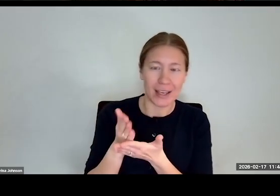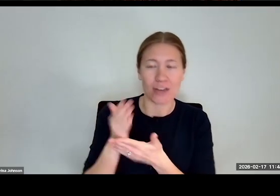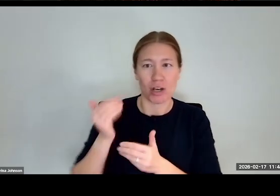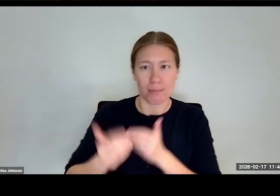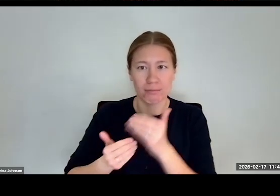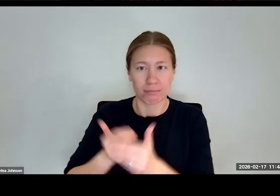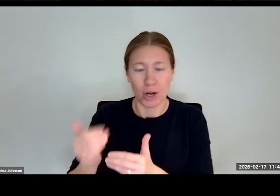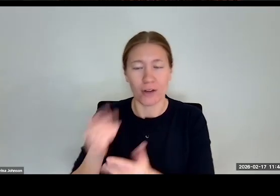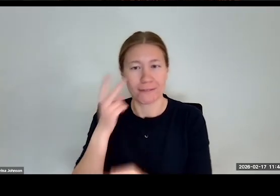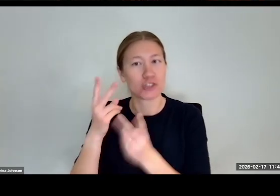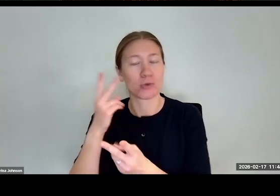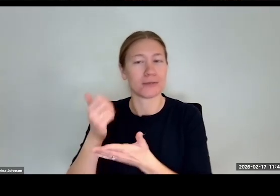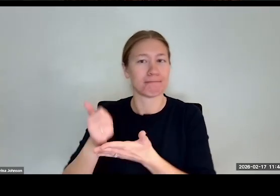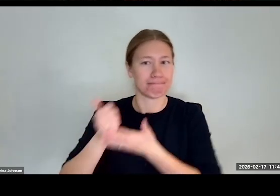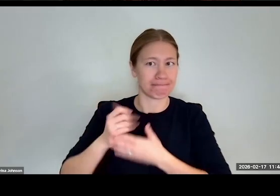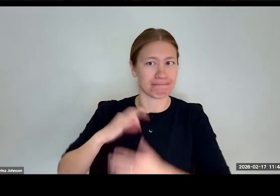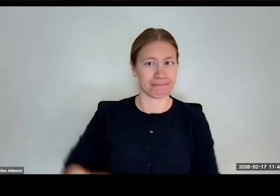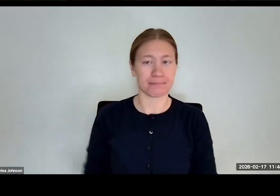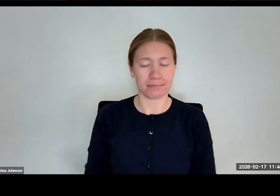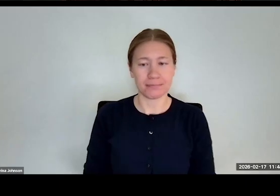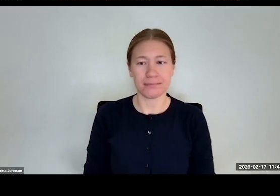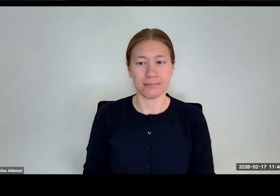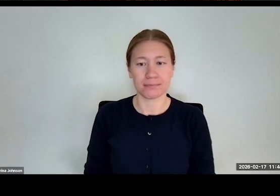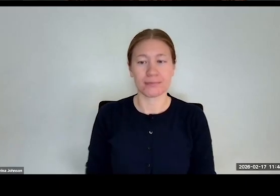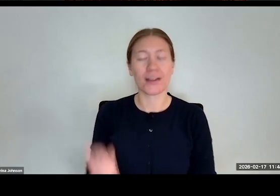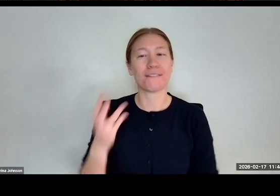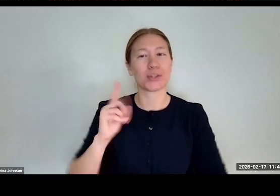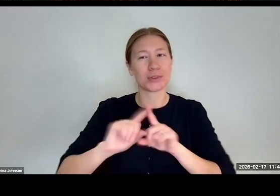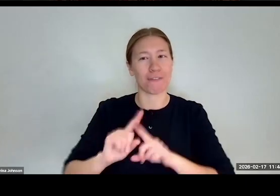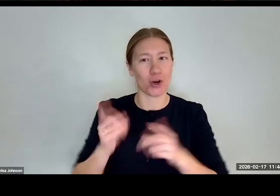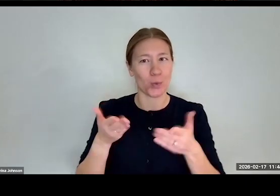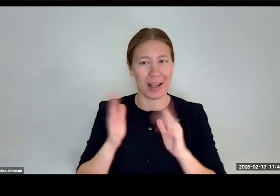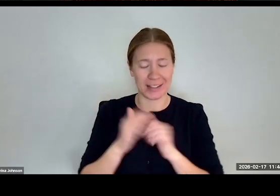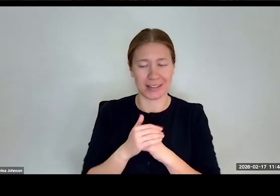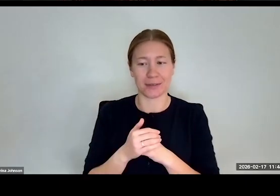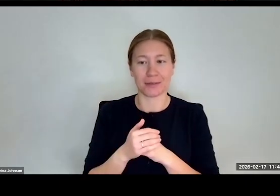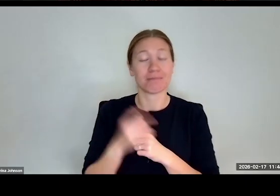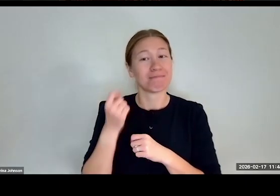So there are a couple ways to do this, but there's kind of a fundamental thing that you need to make sure is turned on